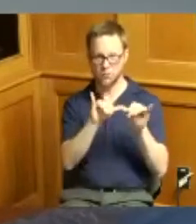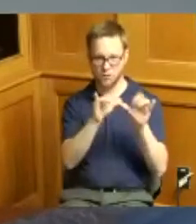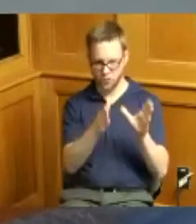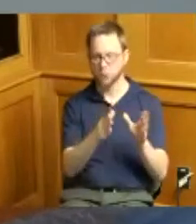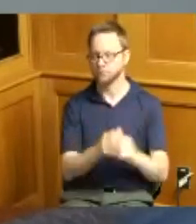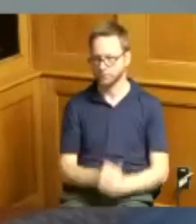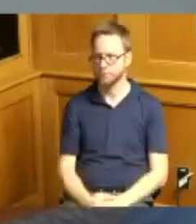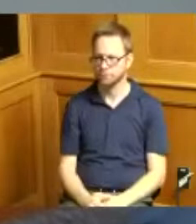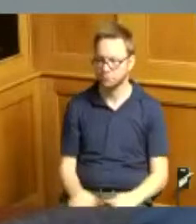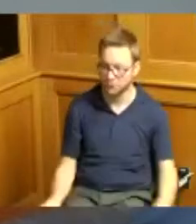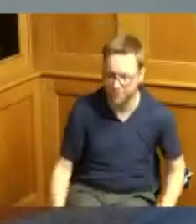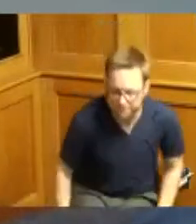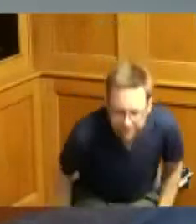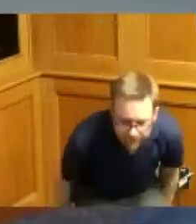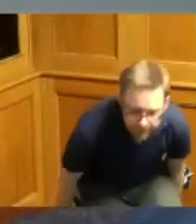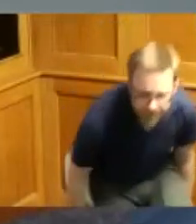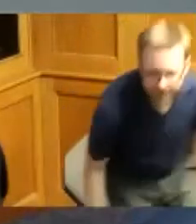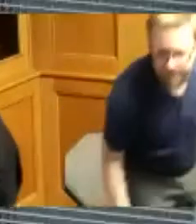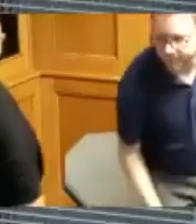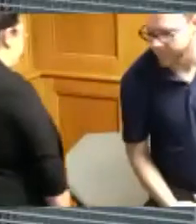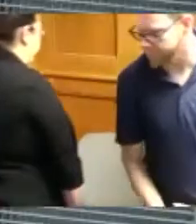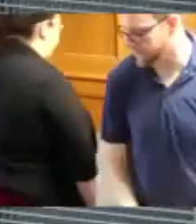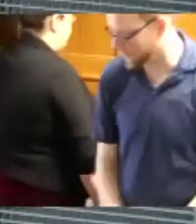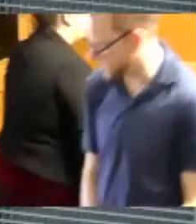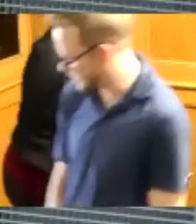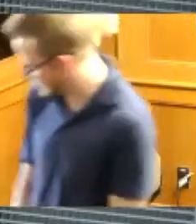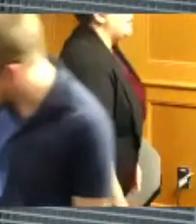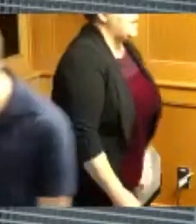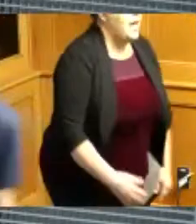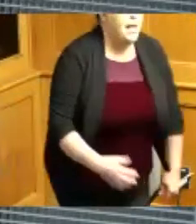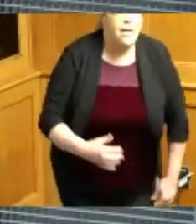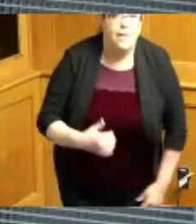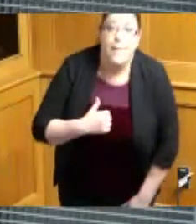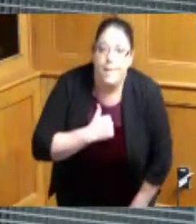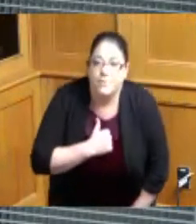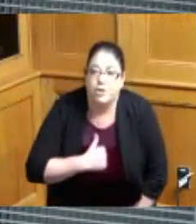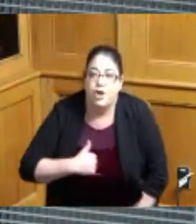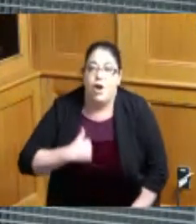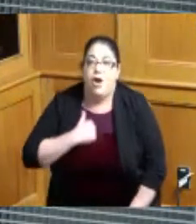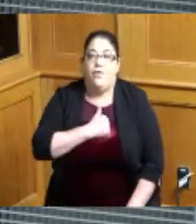and and I apologize for bringing by leave items to you but all four of these have time specific